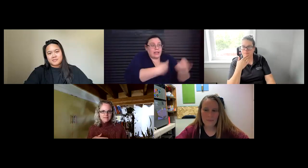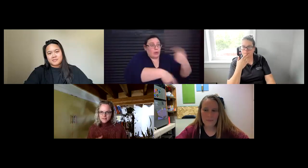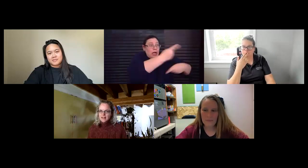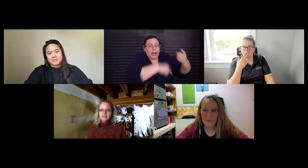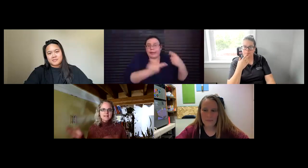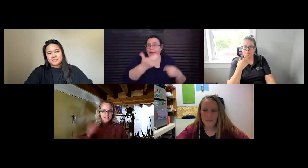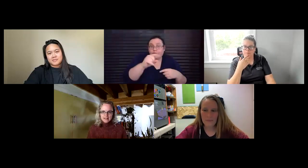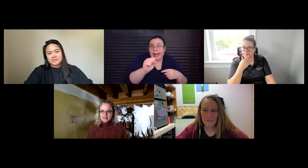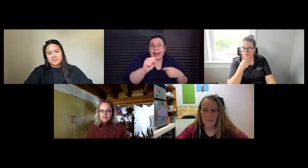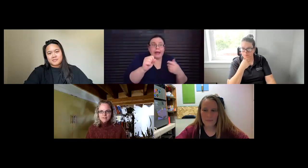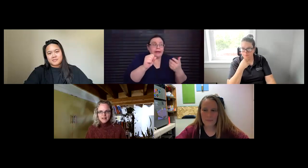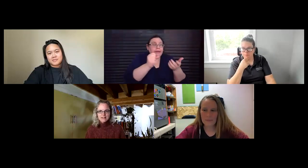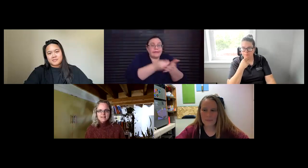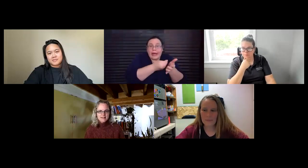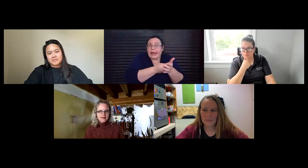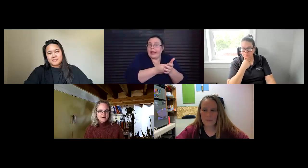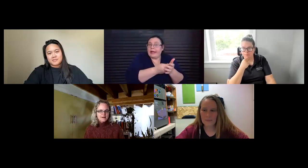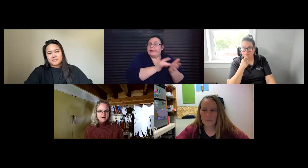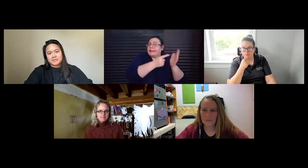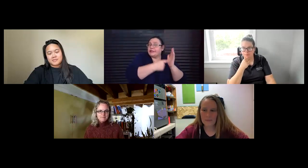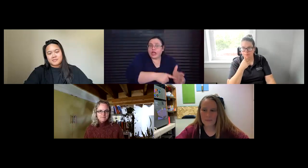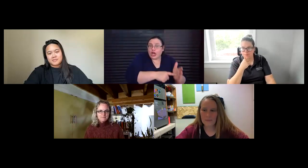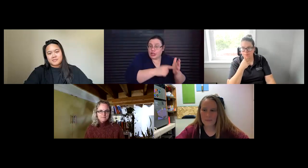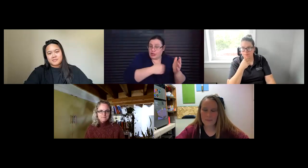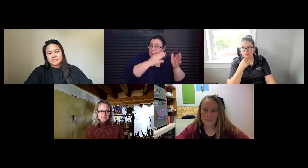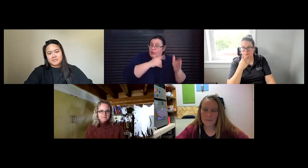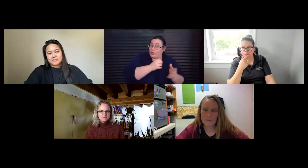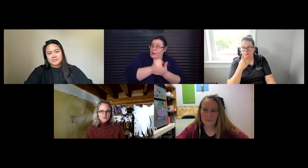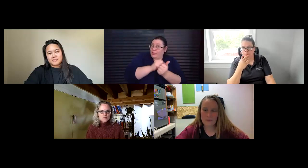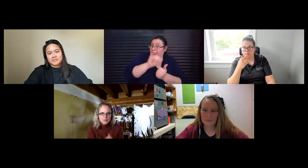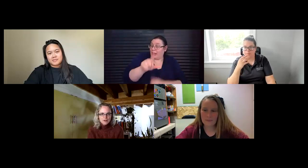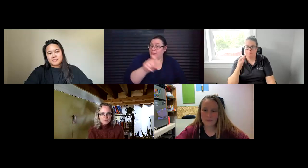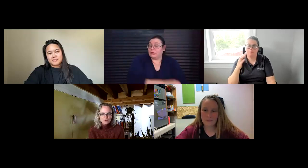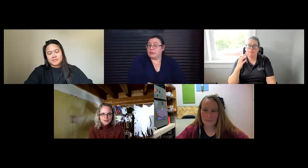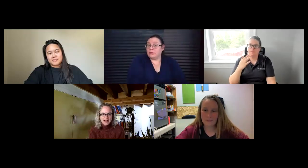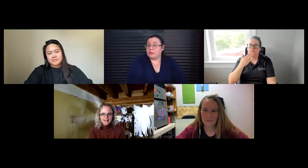Grant funds and kickstarter funds? I'll start with you, Jane.